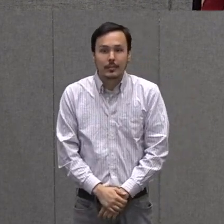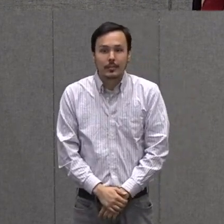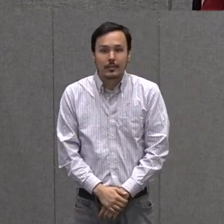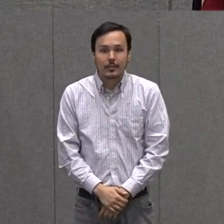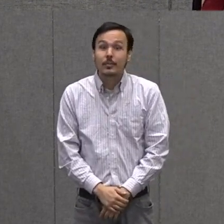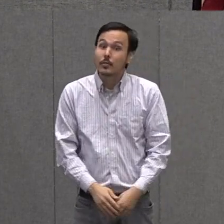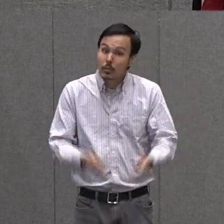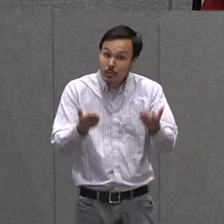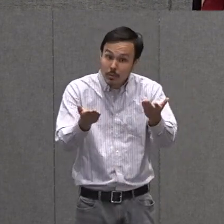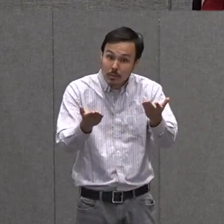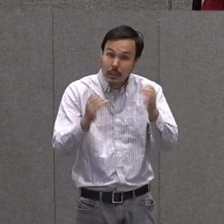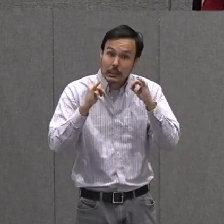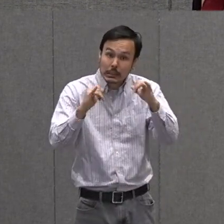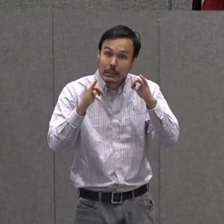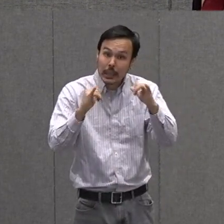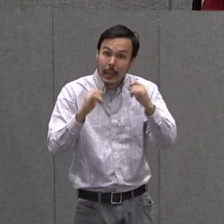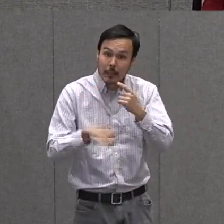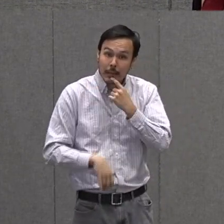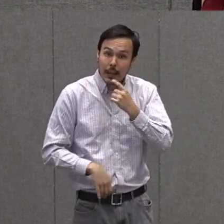Can you say the word volunteer?